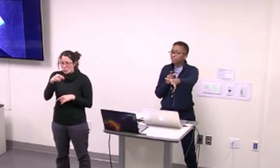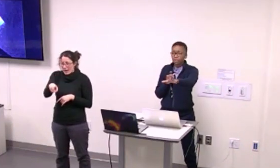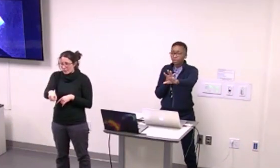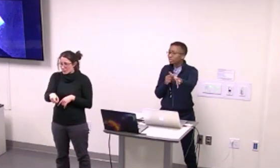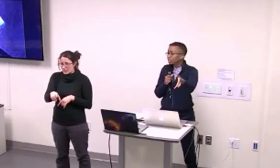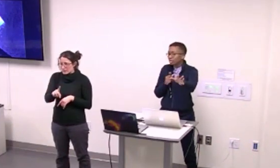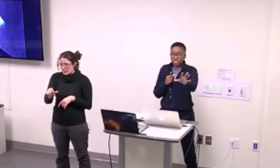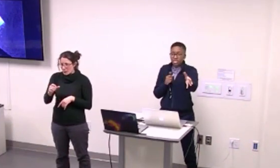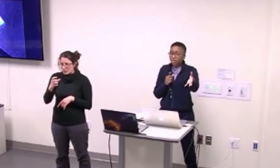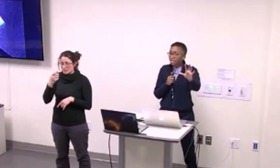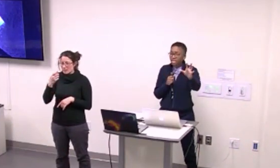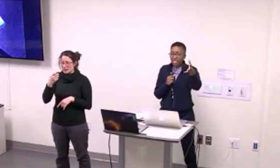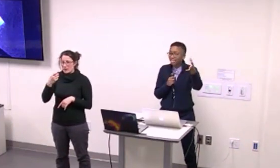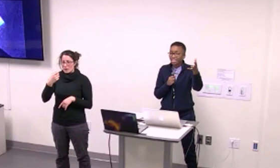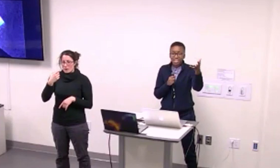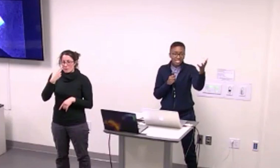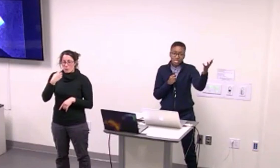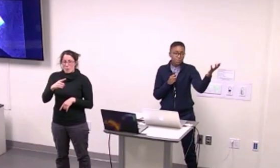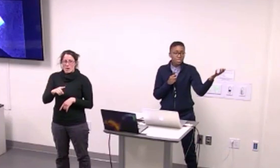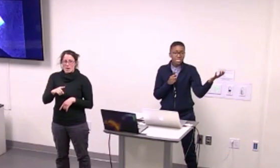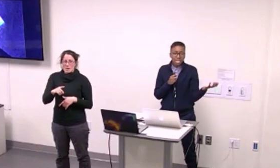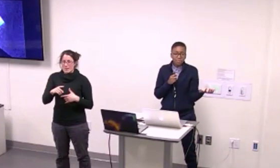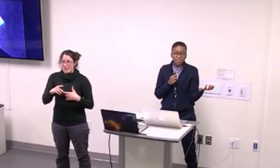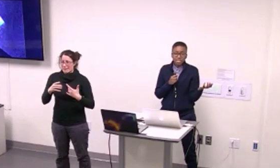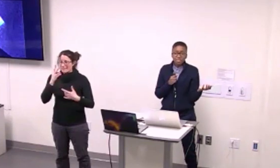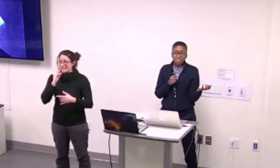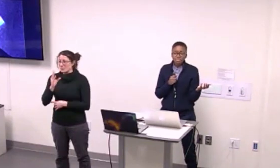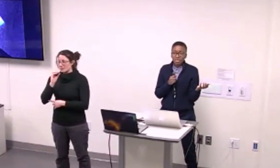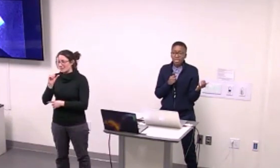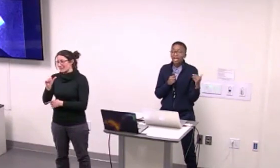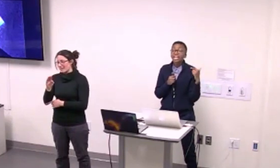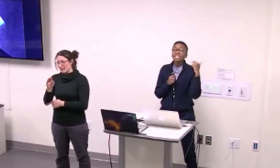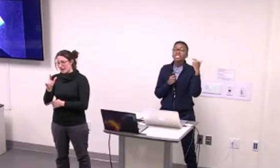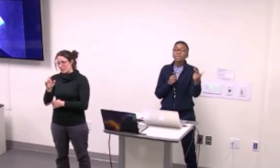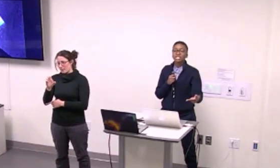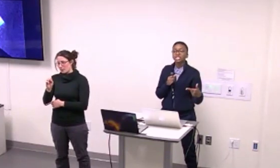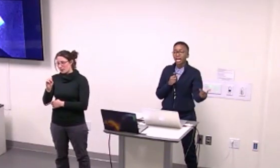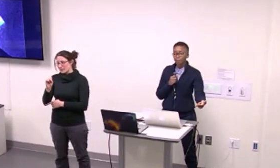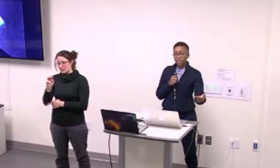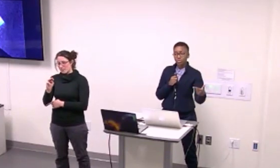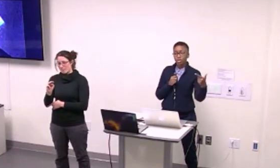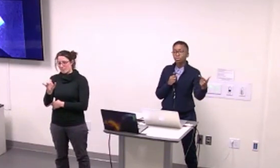to be disabled to experience ableism. And it especially happens when you're black.